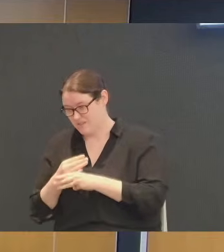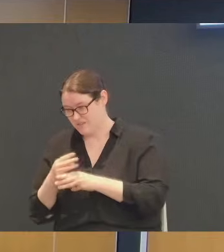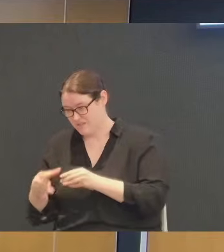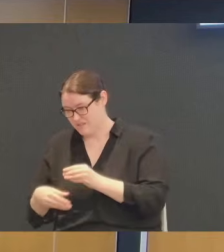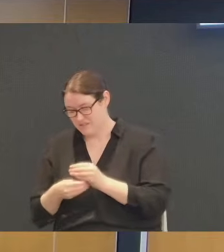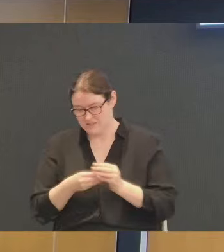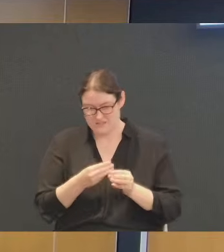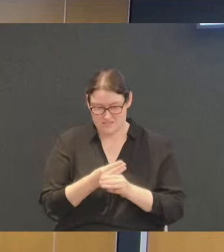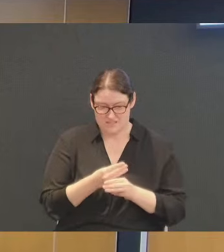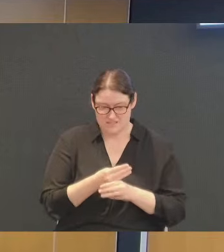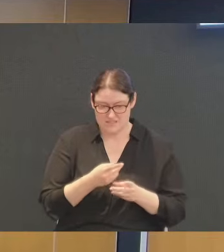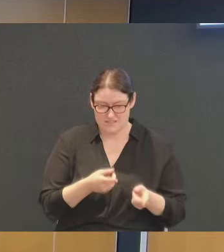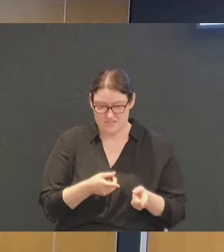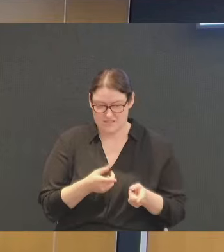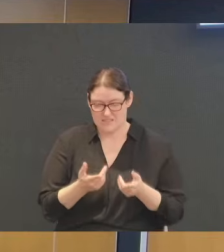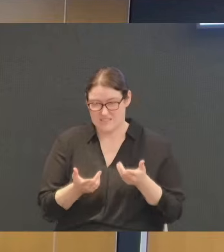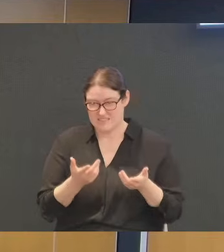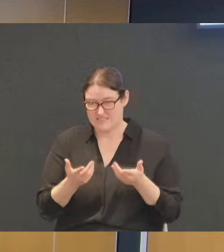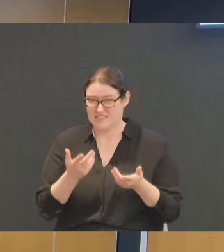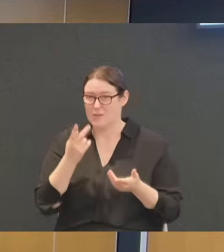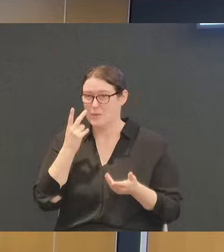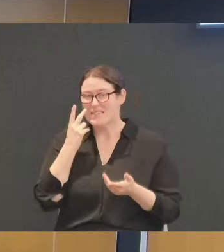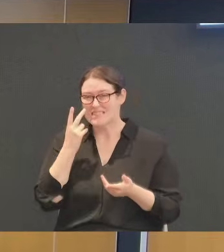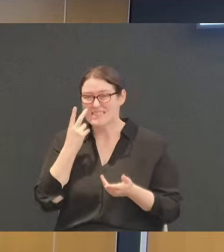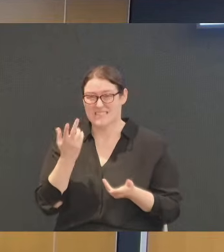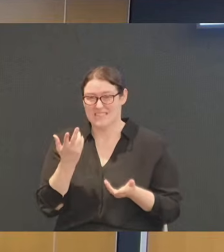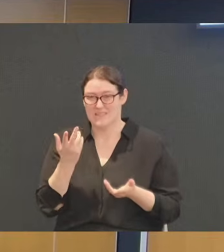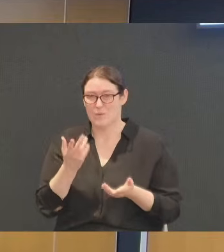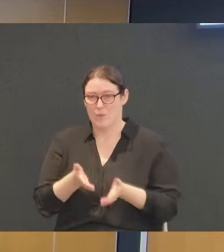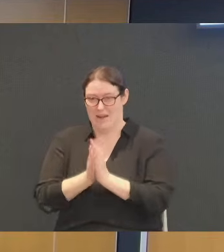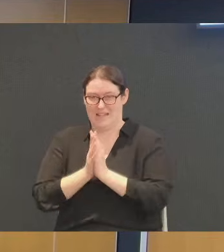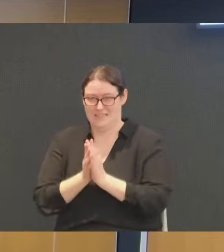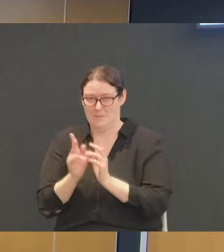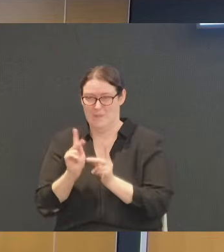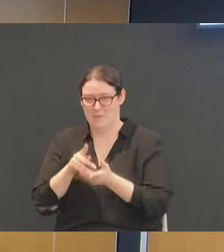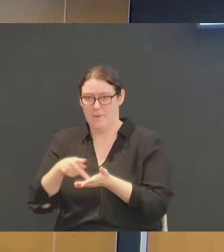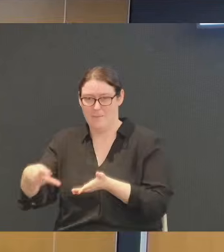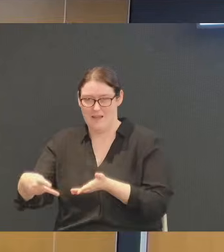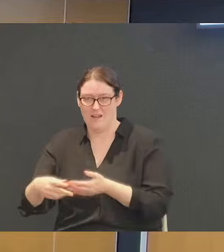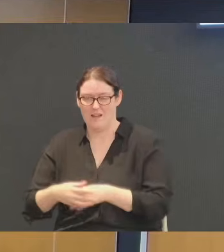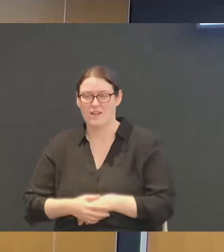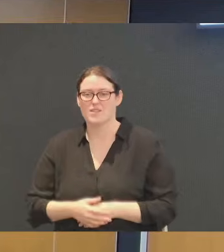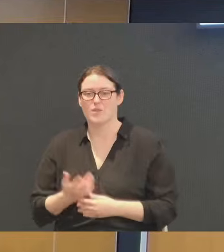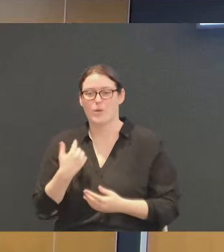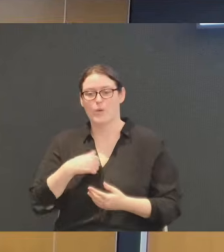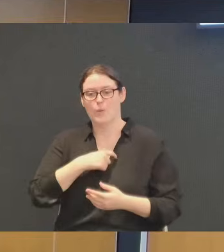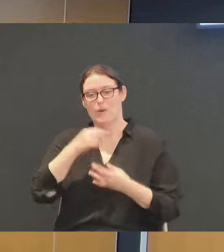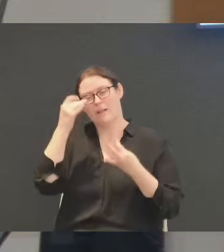help us even if we know what their three options were so that as we're looking cuz again, you know,